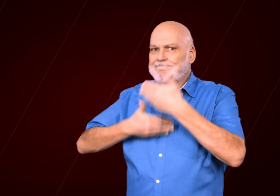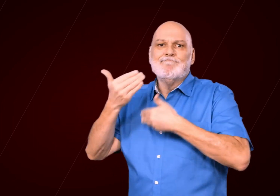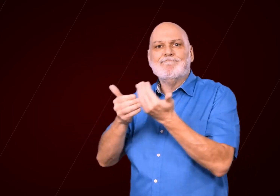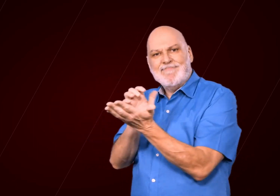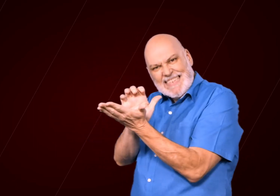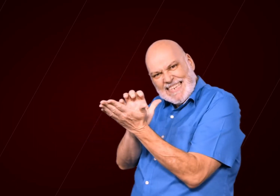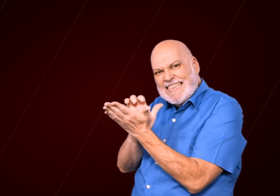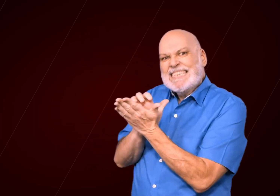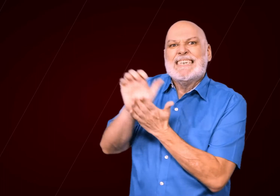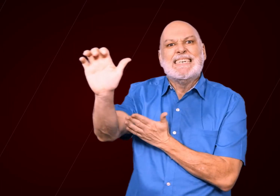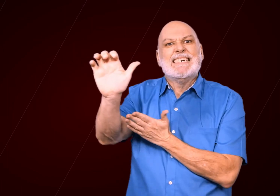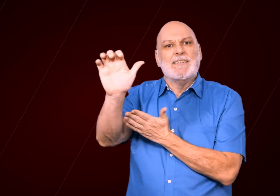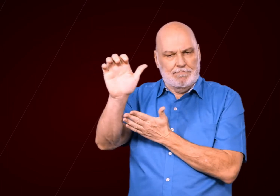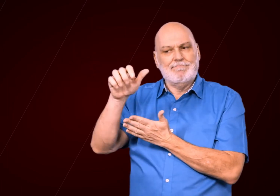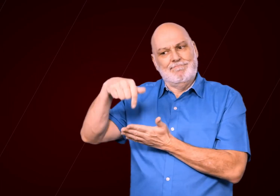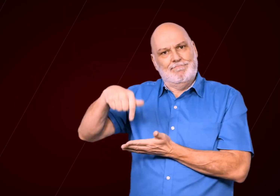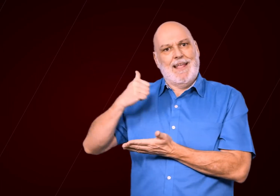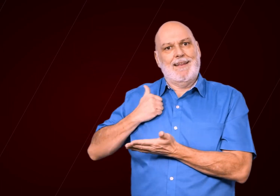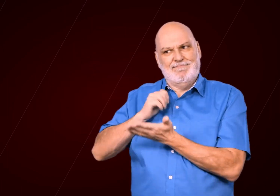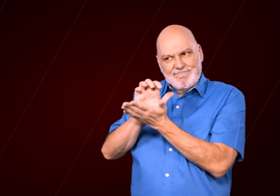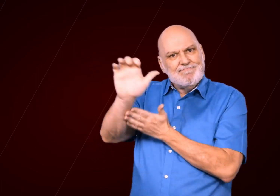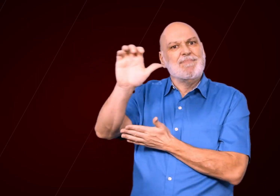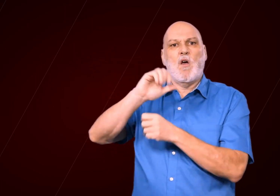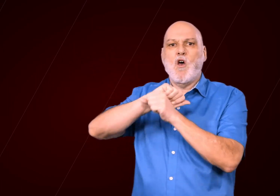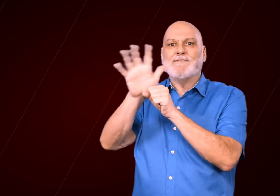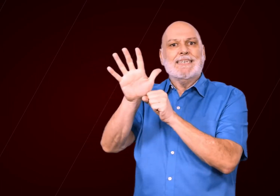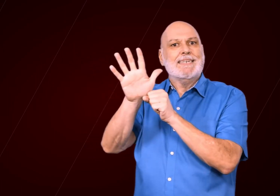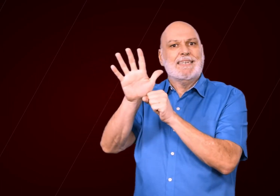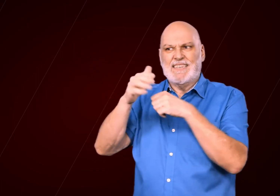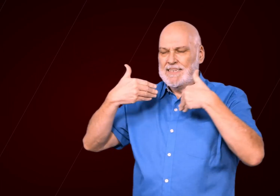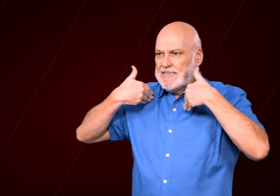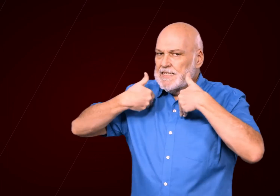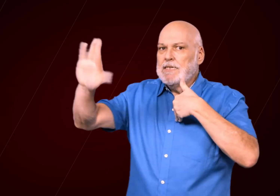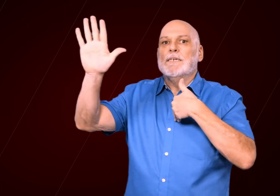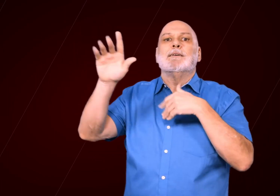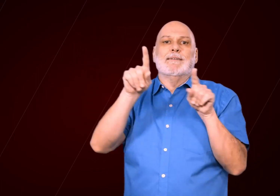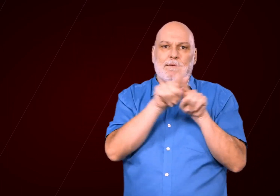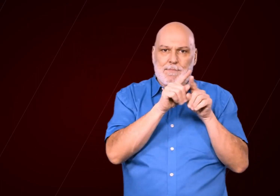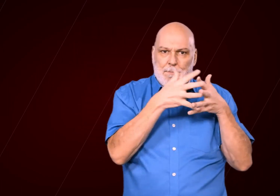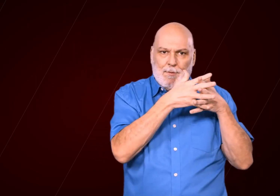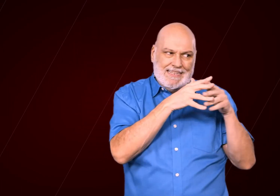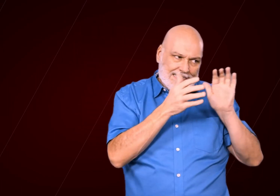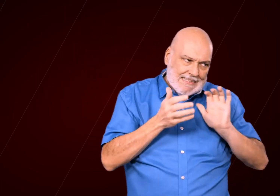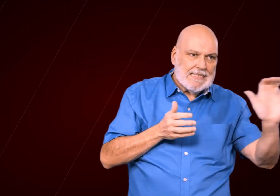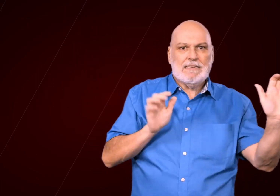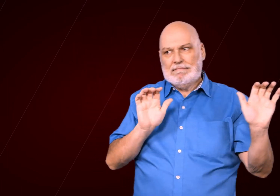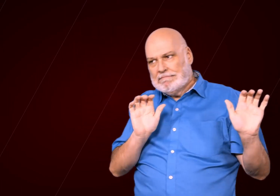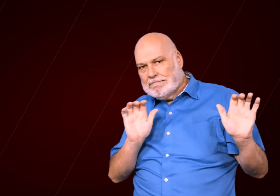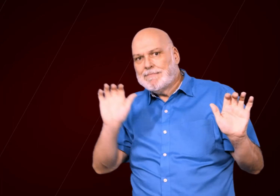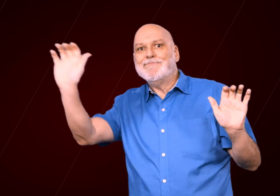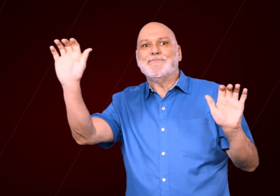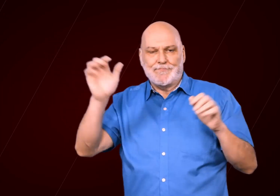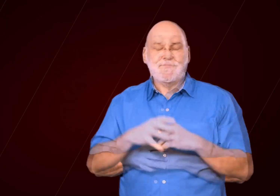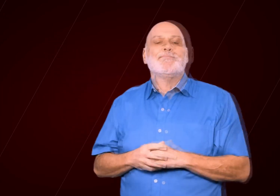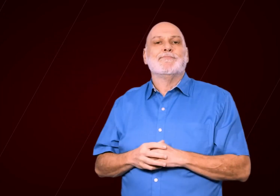Hope U.S. leadership will help Canada as well.